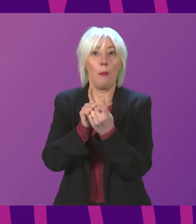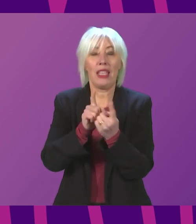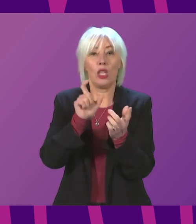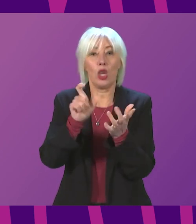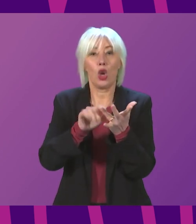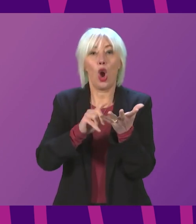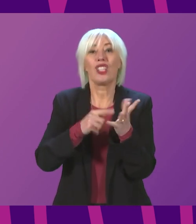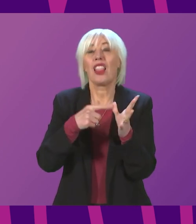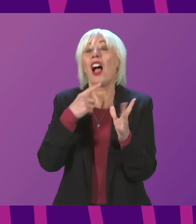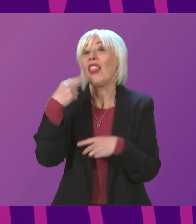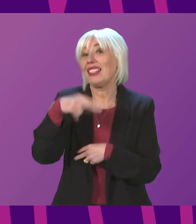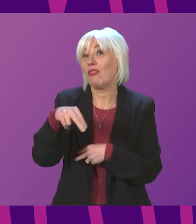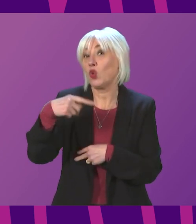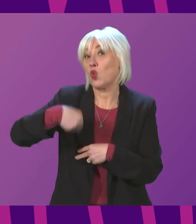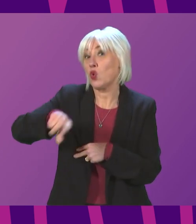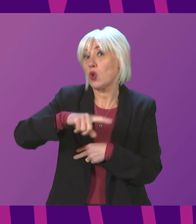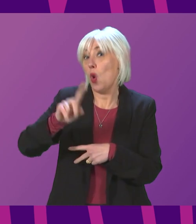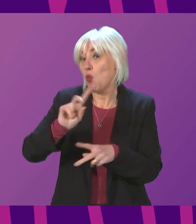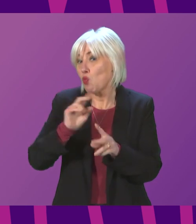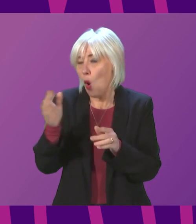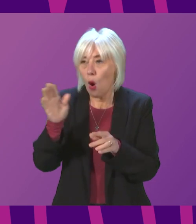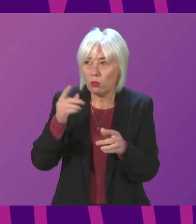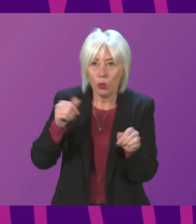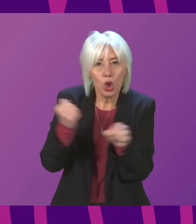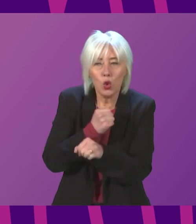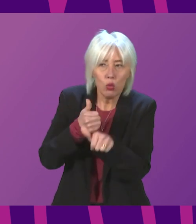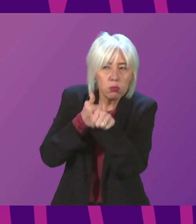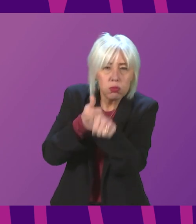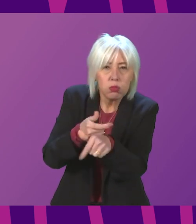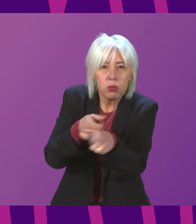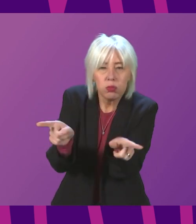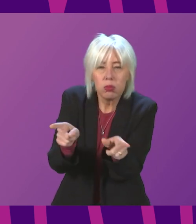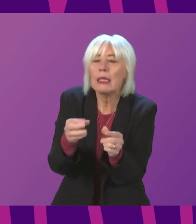Authorities this afternoon to discuss collectively what more we can do to address the particular